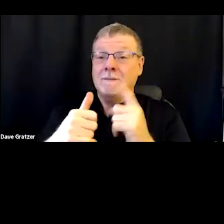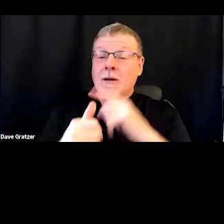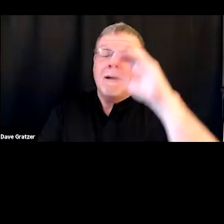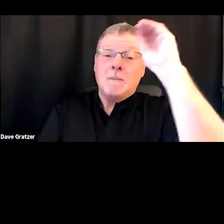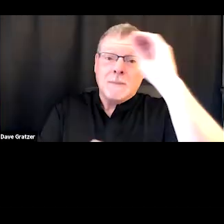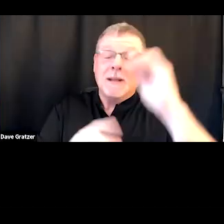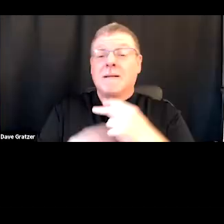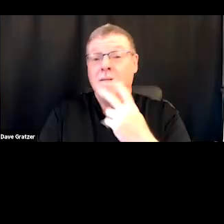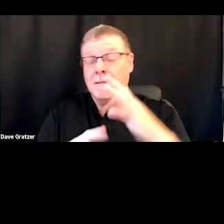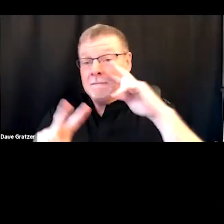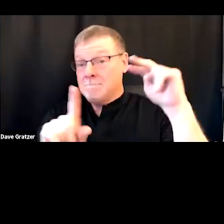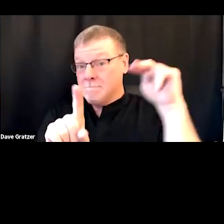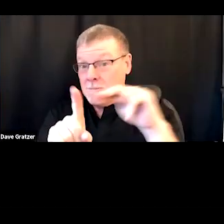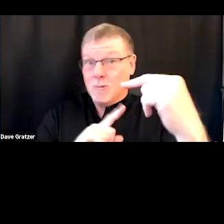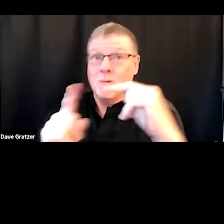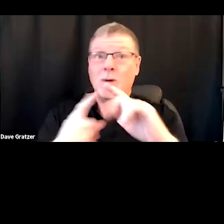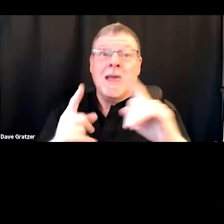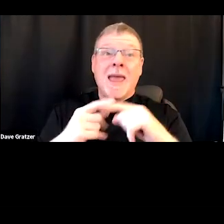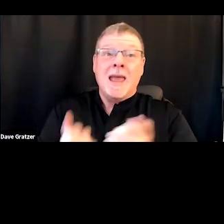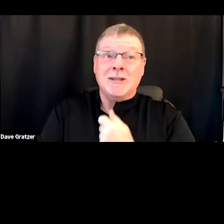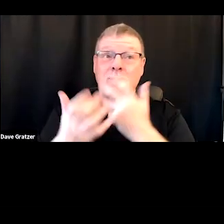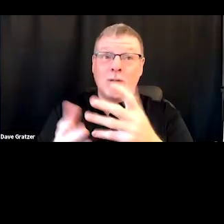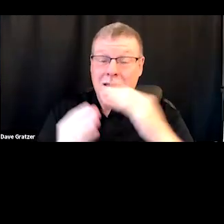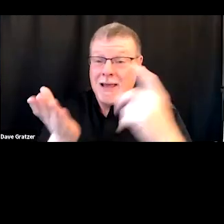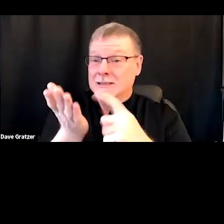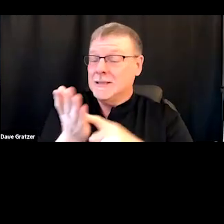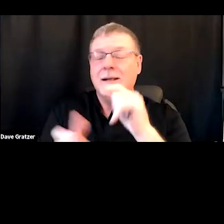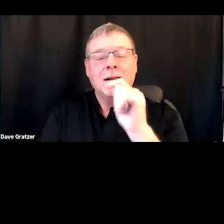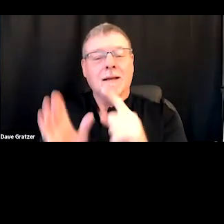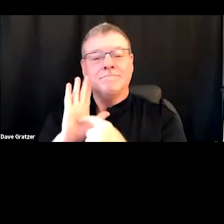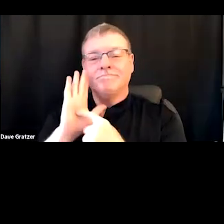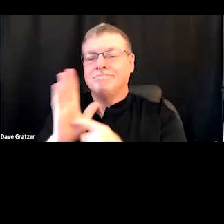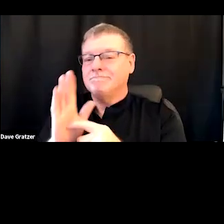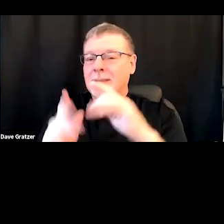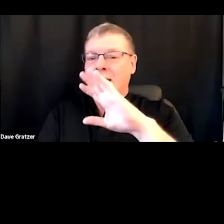and content expressed in this presentation and discussion do not necessarily reflect the views, opinions,